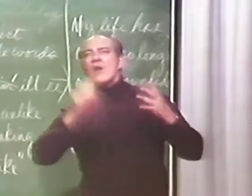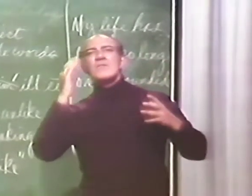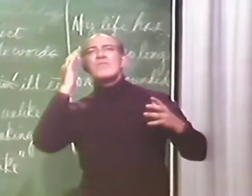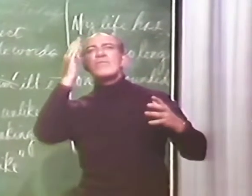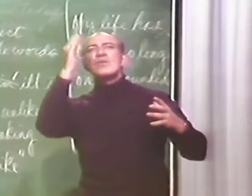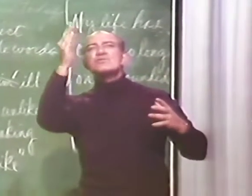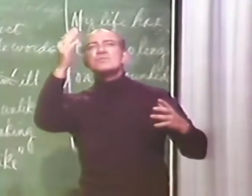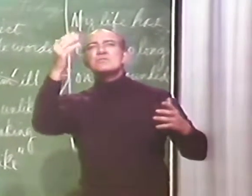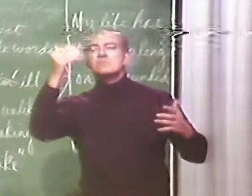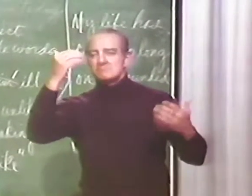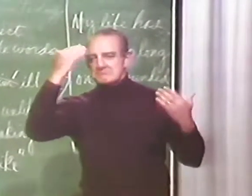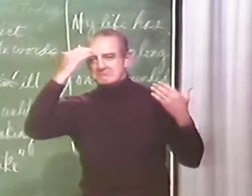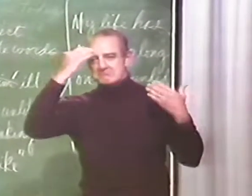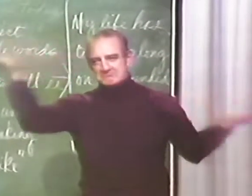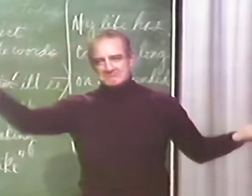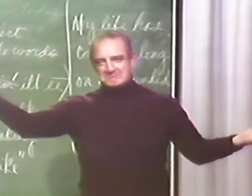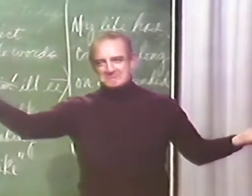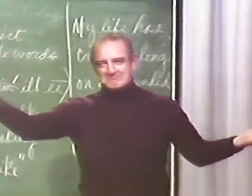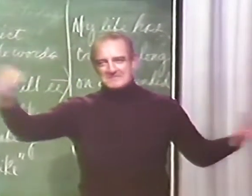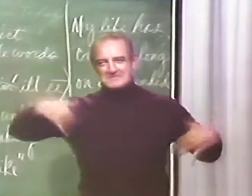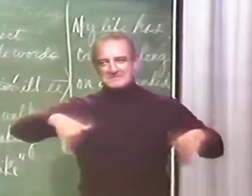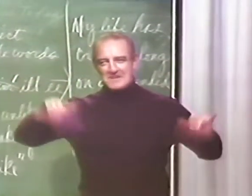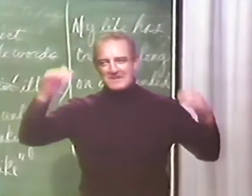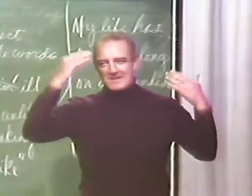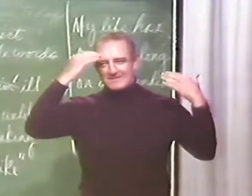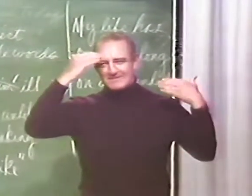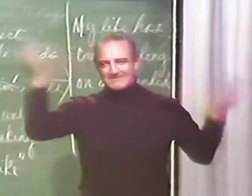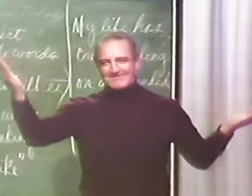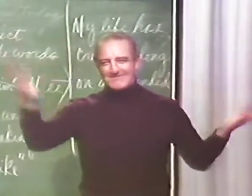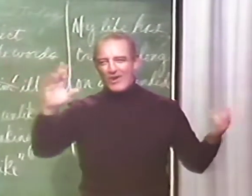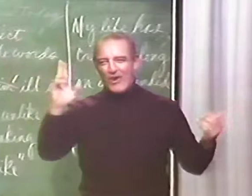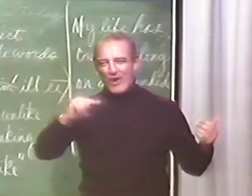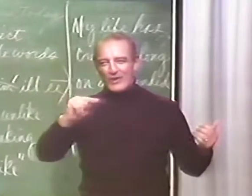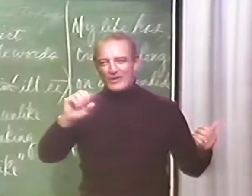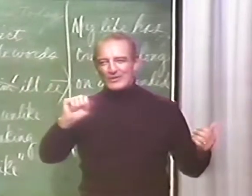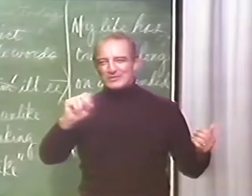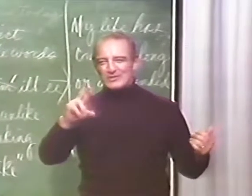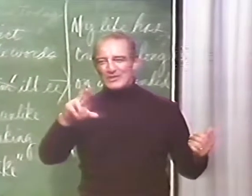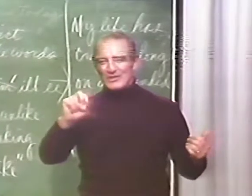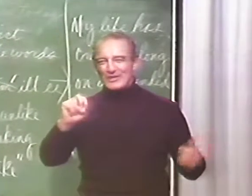"WHAT IS TO COME," WHAT VISION,